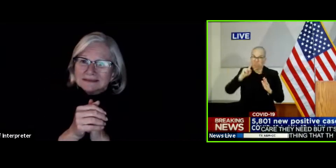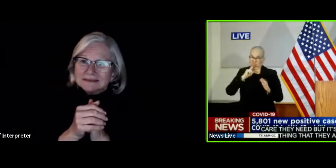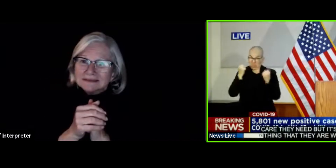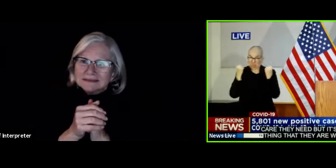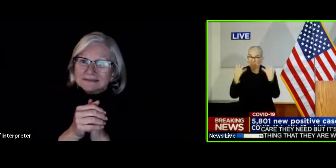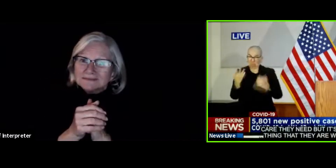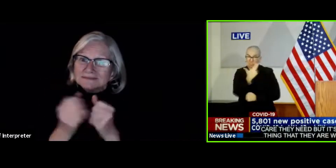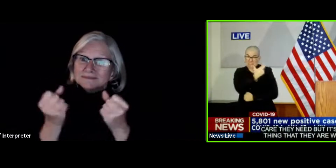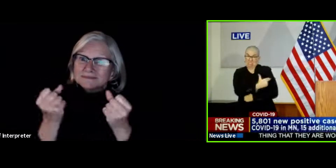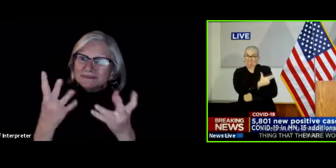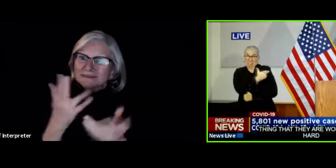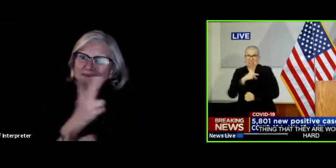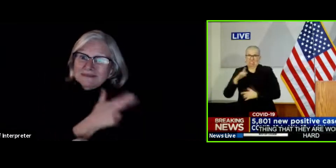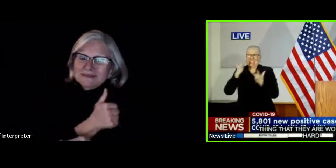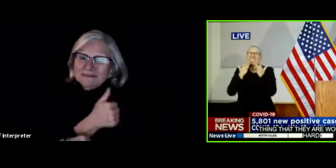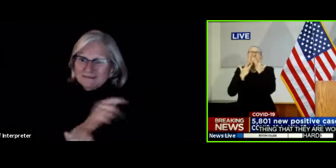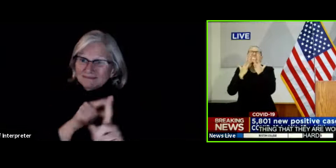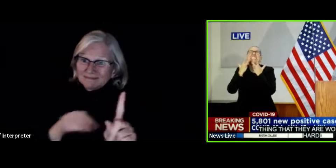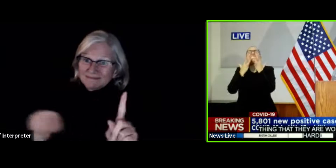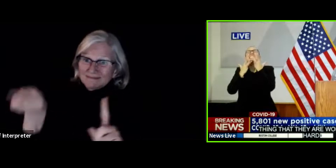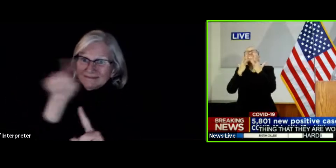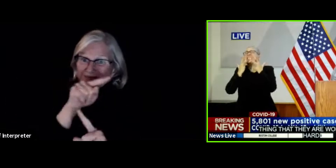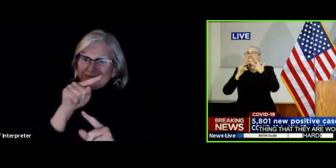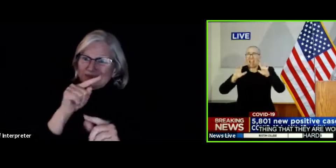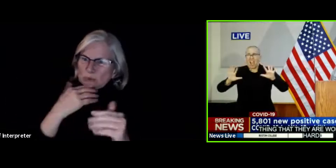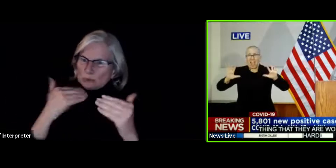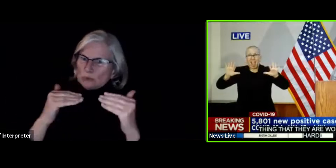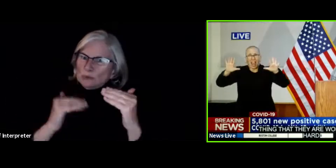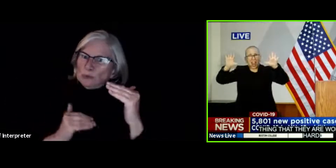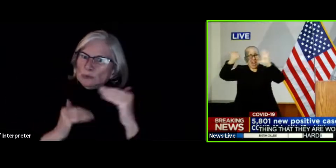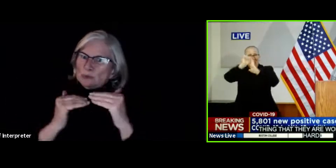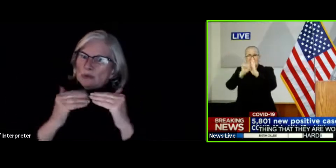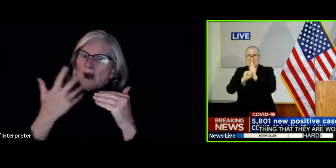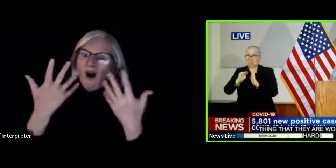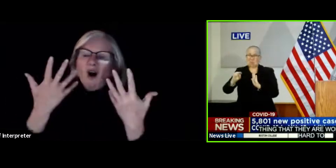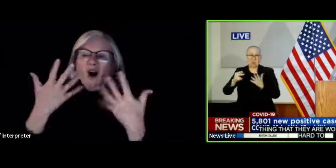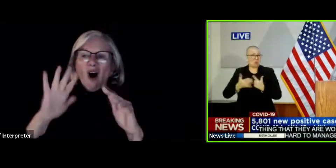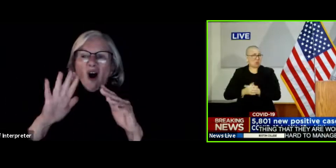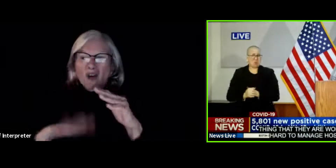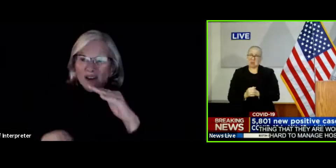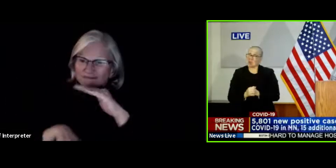CAPACITY RECENTLY, AND THAT IS AN ISSUE NOT ONLY OF BEDS AVAILABLE BUT THE